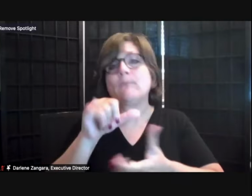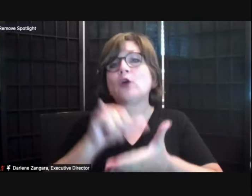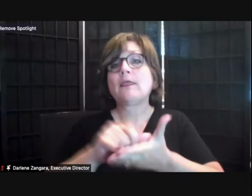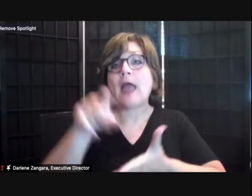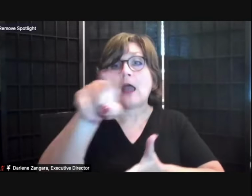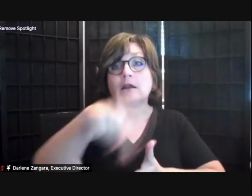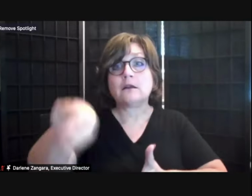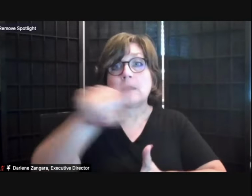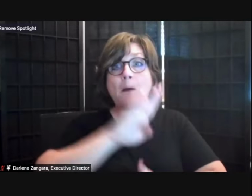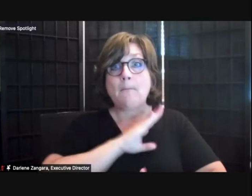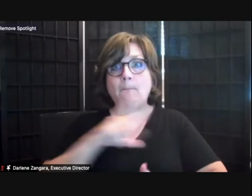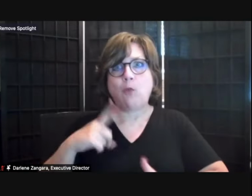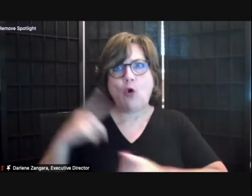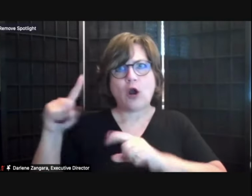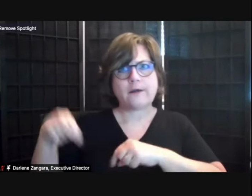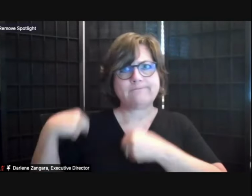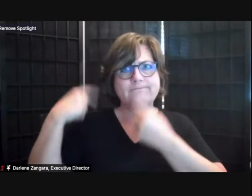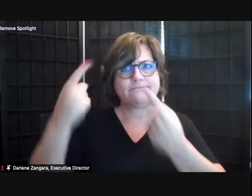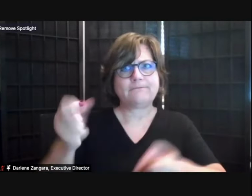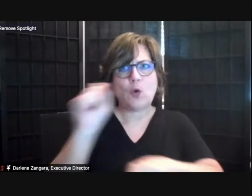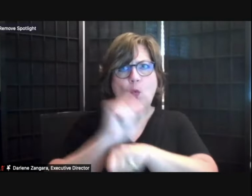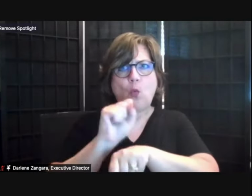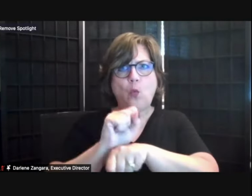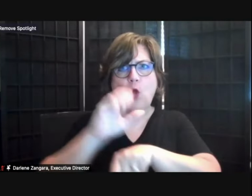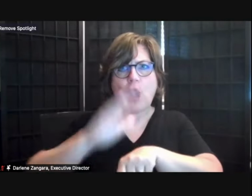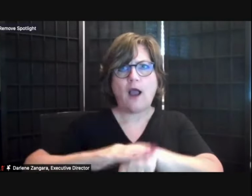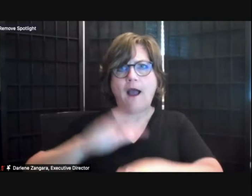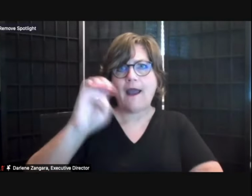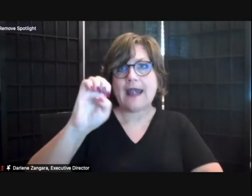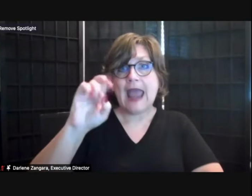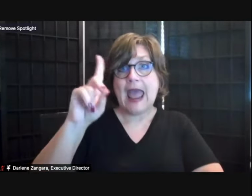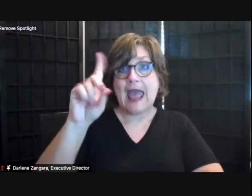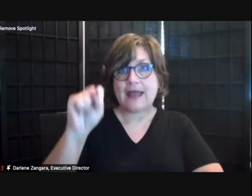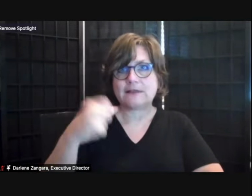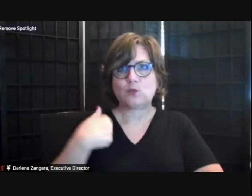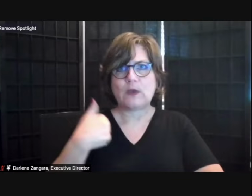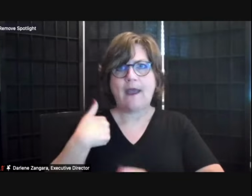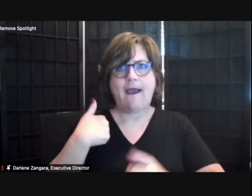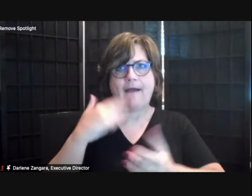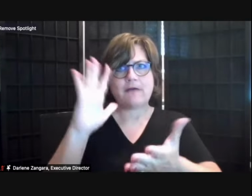remember. The board developed the Ends. You can find them in your